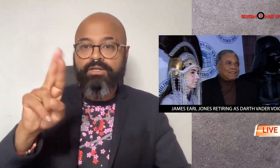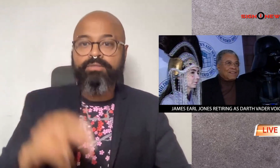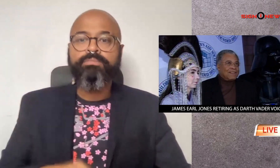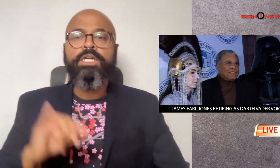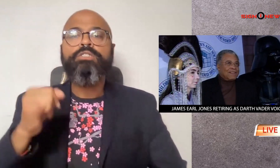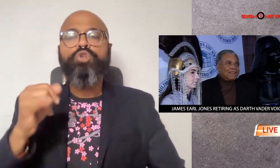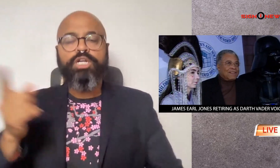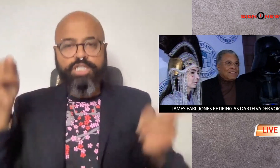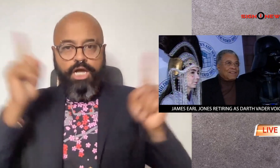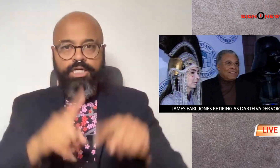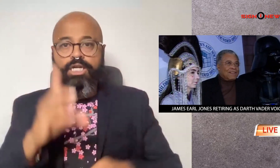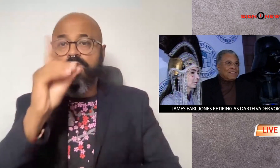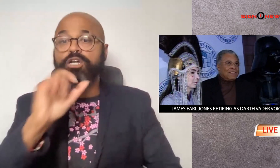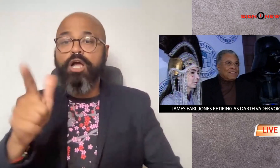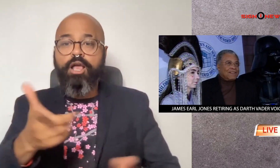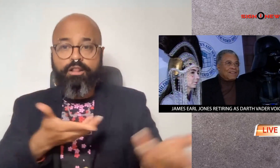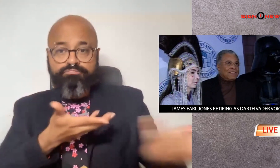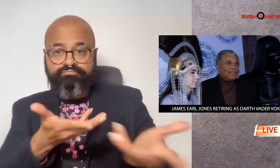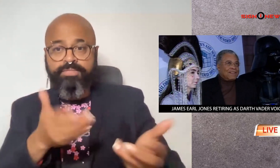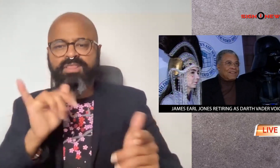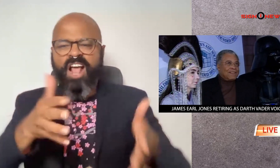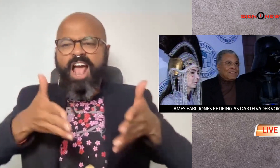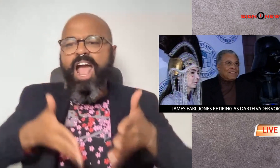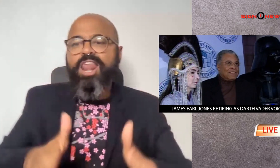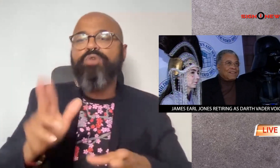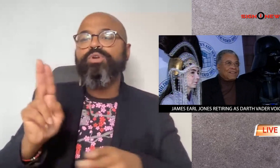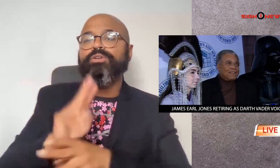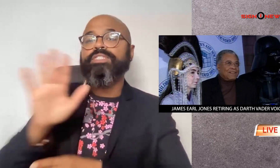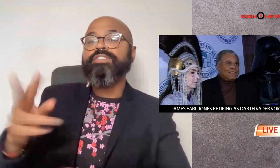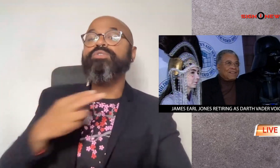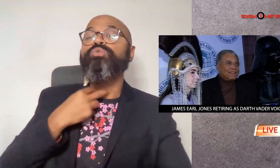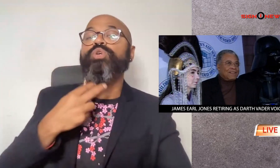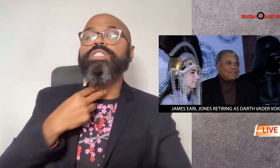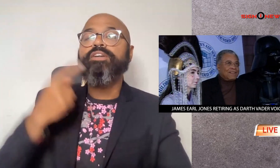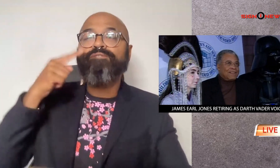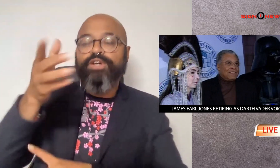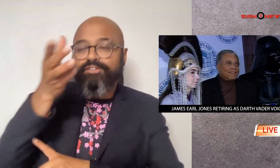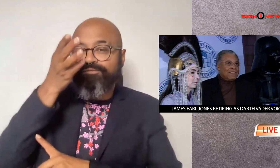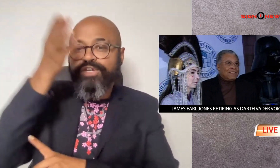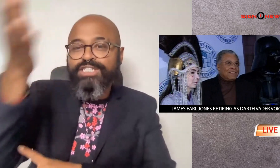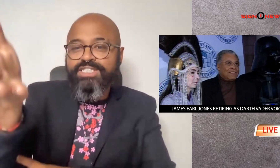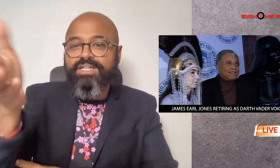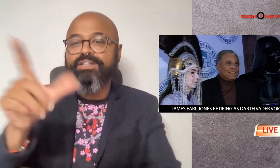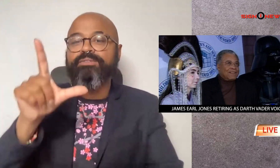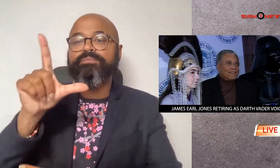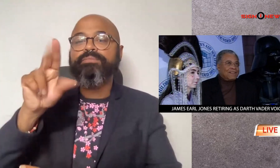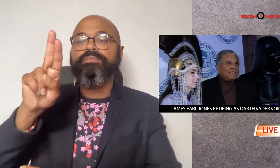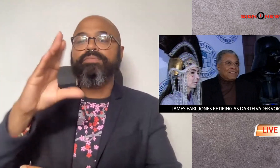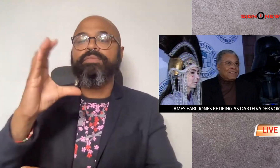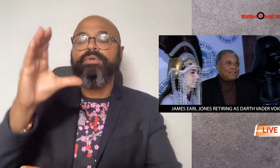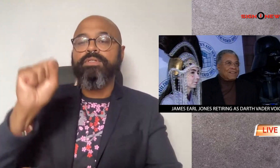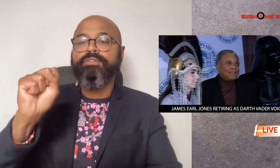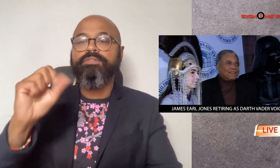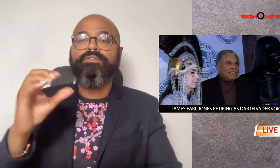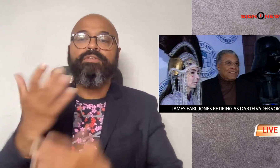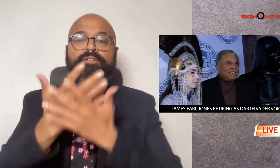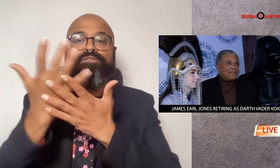Fair Jones agreed to a deal that allows his voice to be used in future Lucasfilm's projects